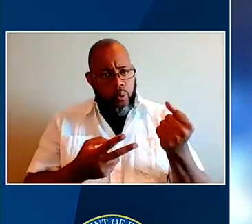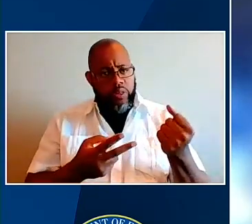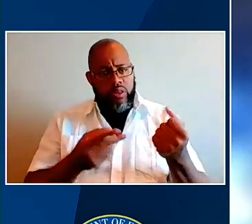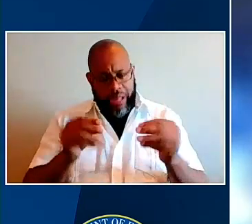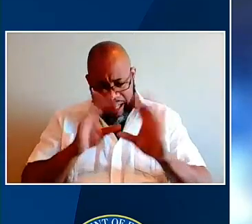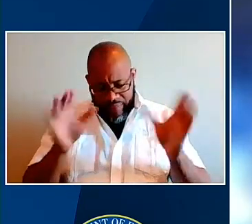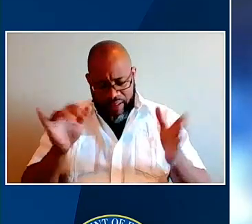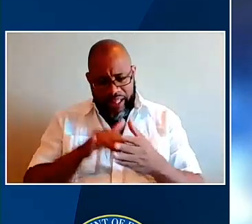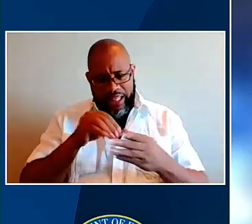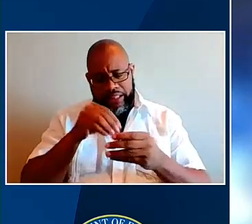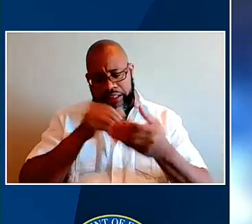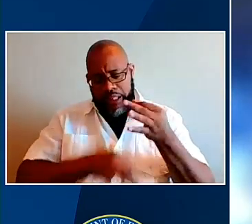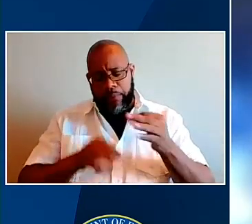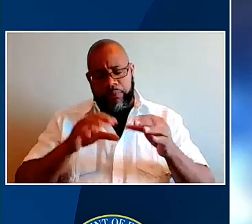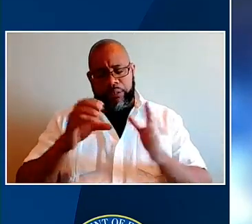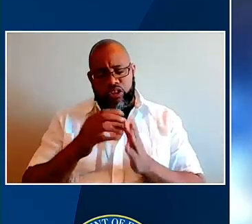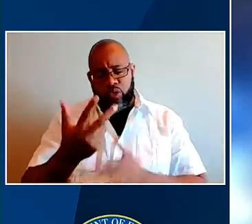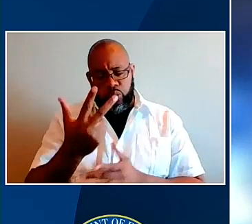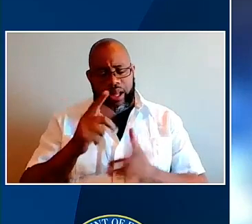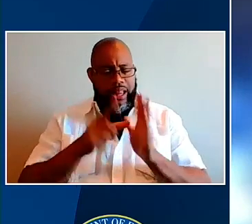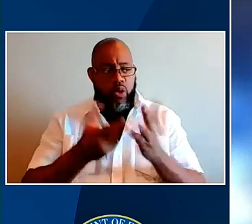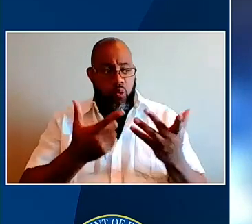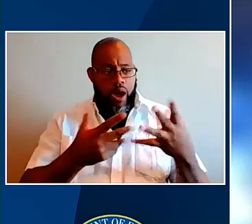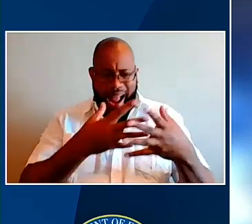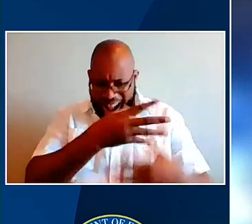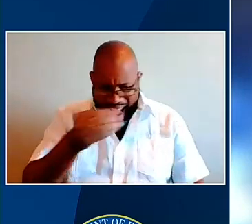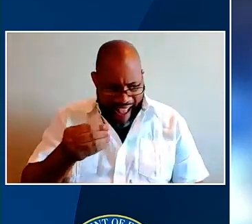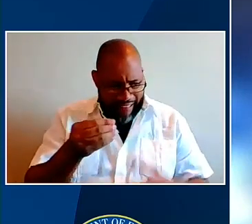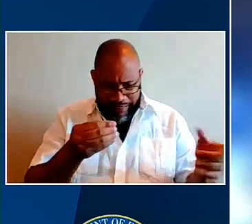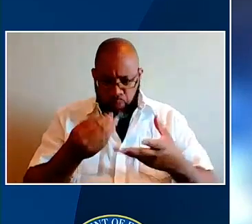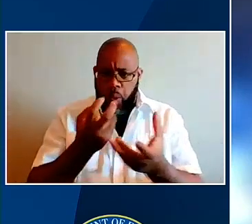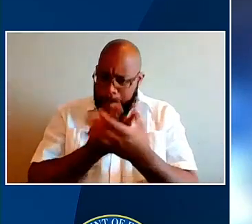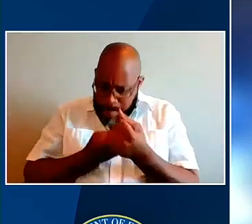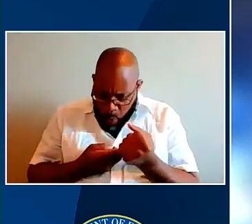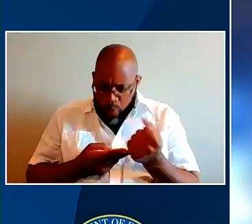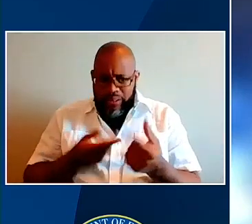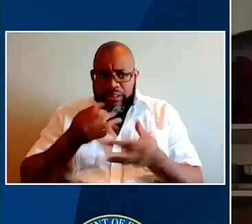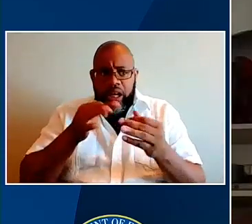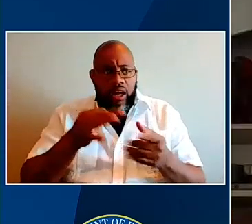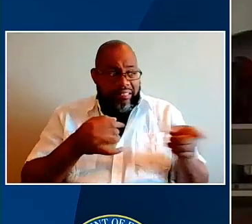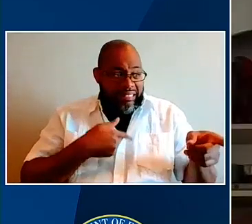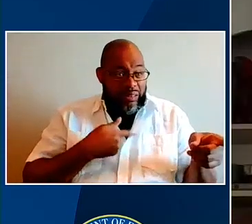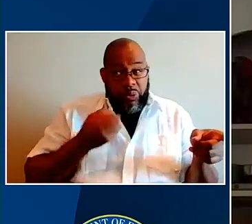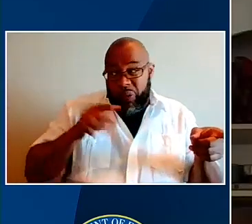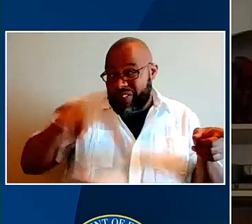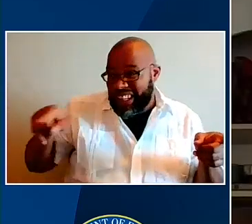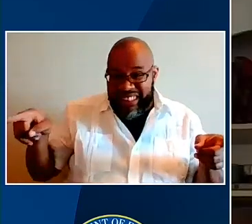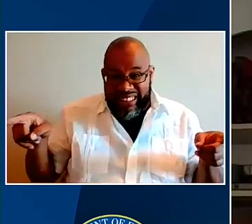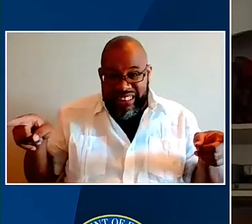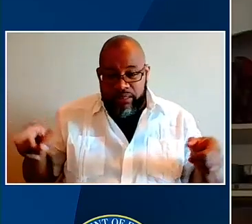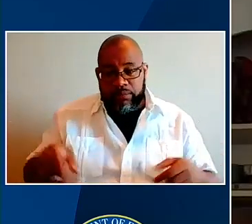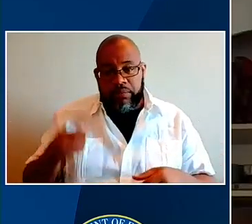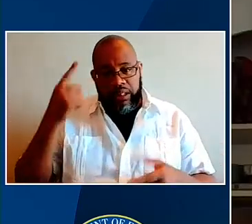subsection three later on would be my. I think that makes total sense, actually.